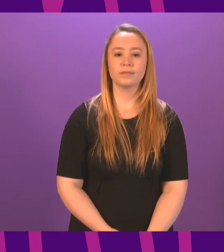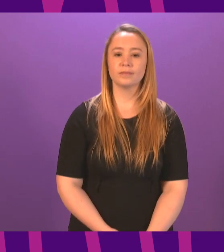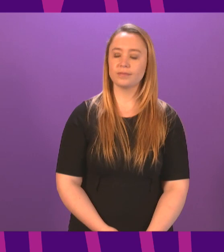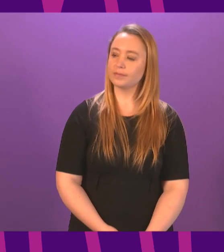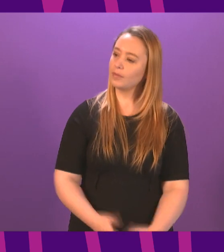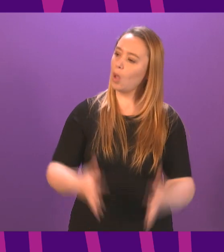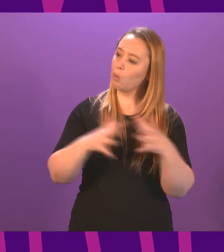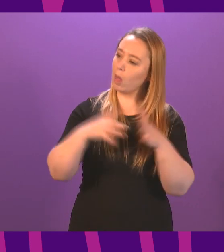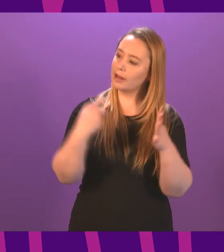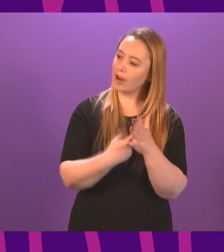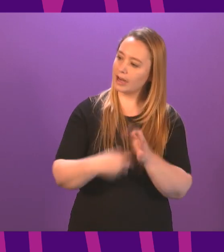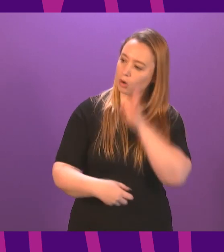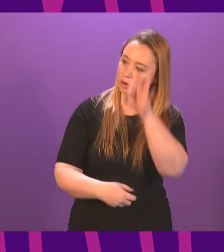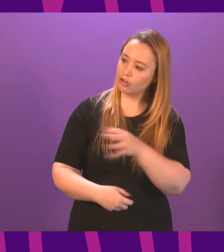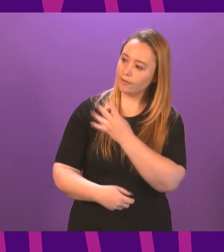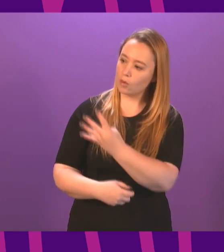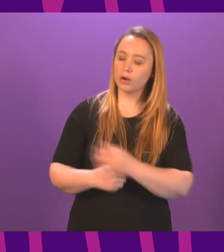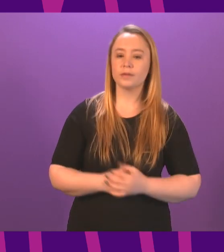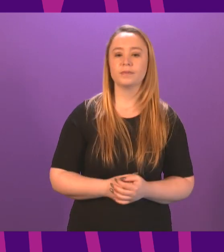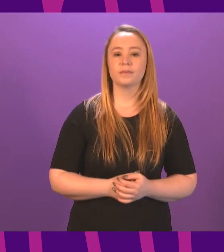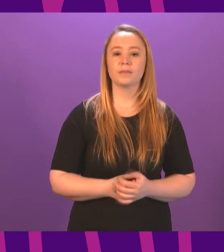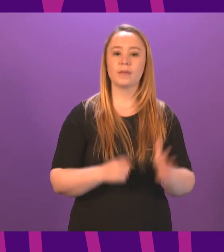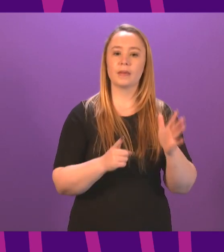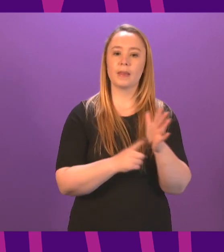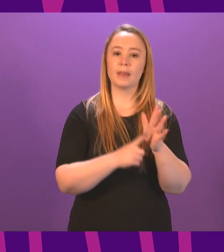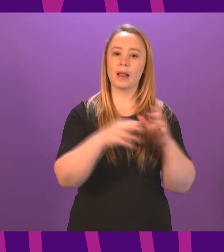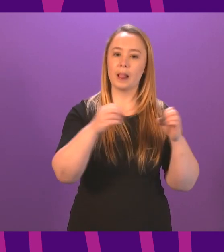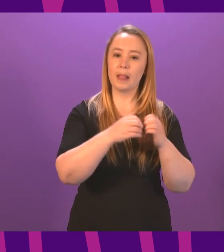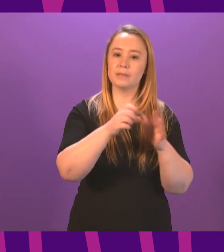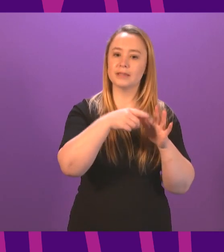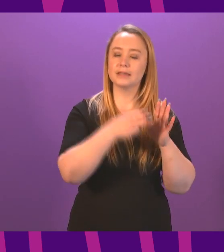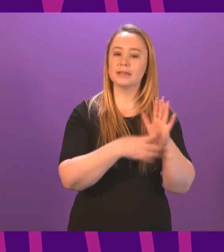Liberal Democrats secured a commitment from the Government for 800 dedicated mental health